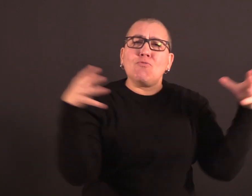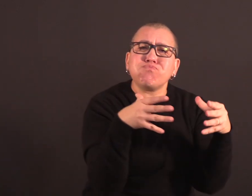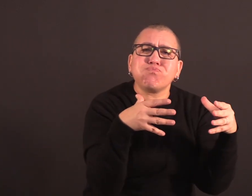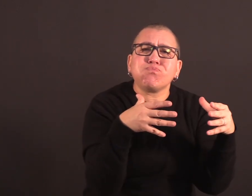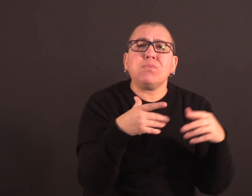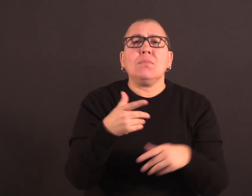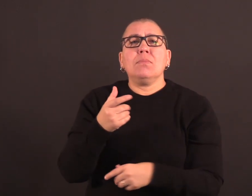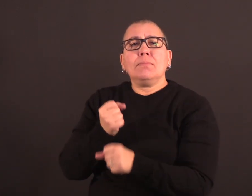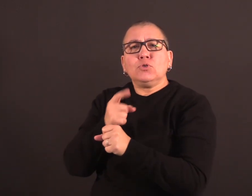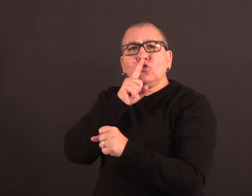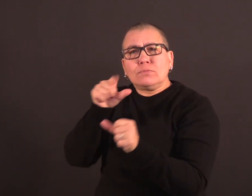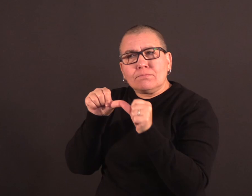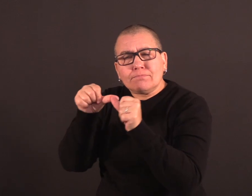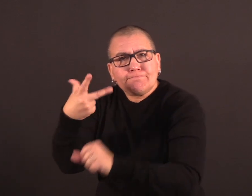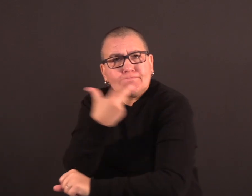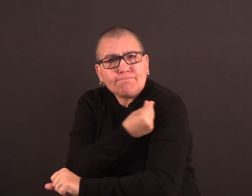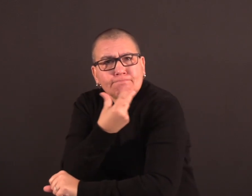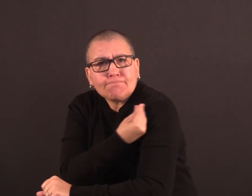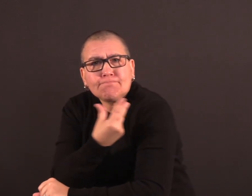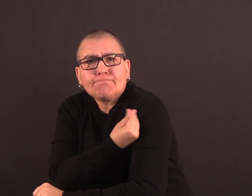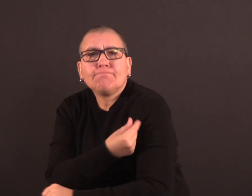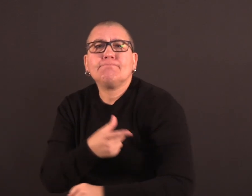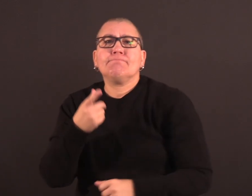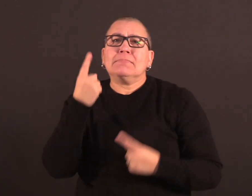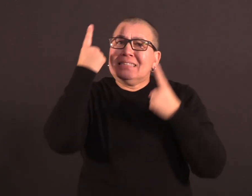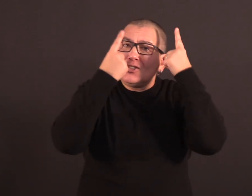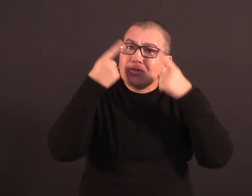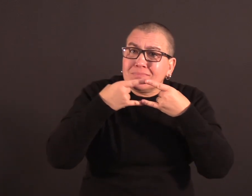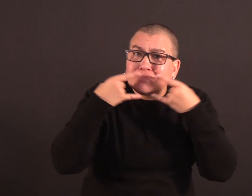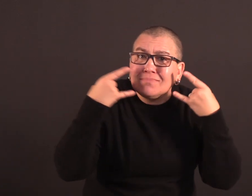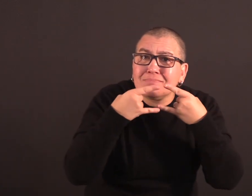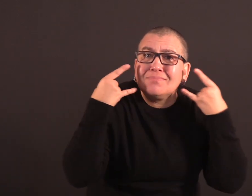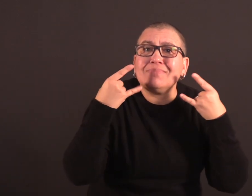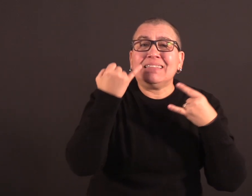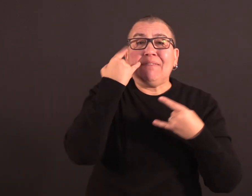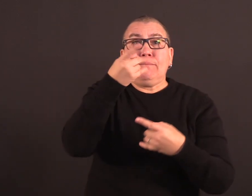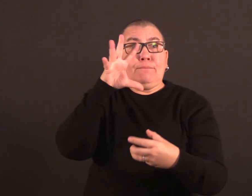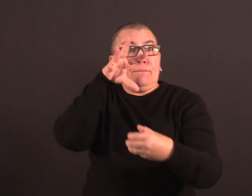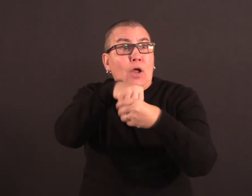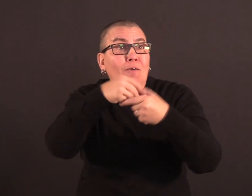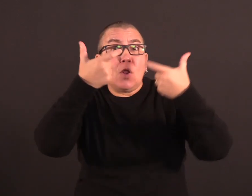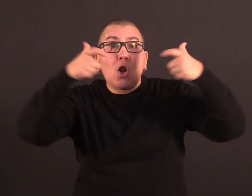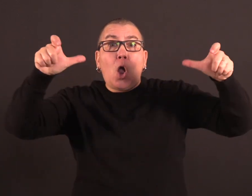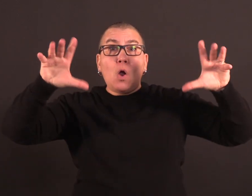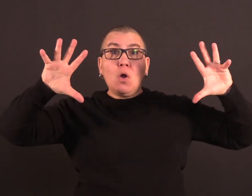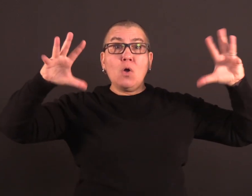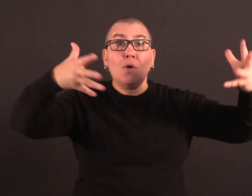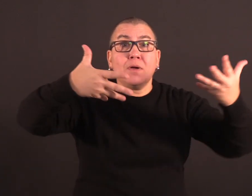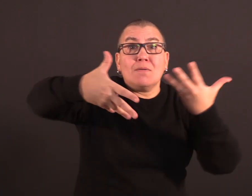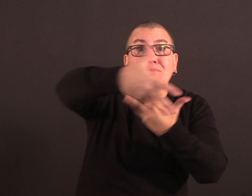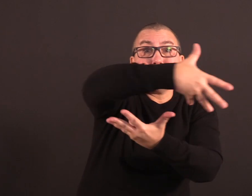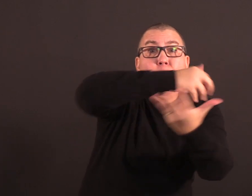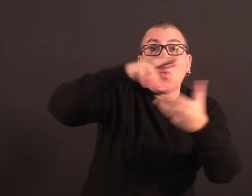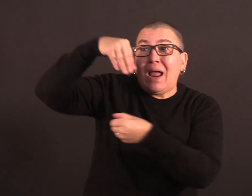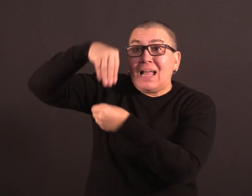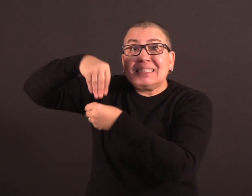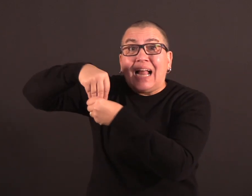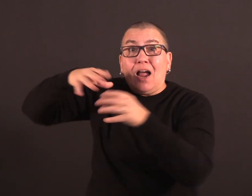getting up to date on vaccinations, and even consider masking especially in large,